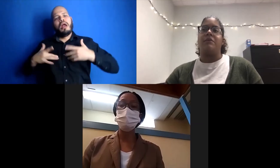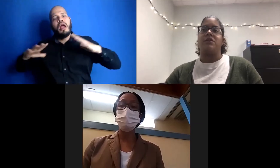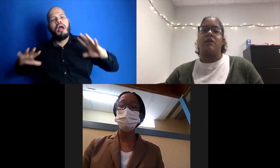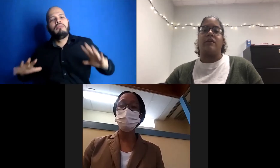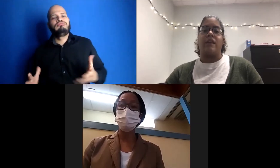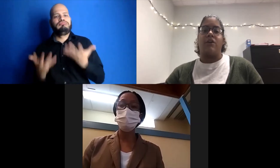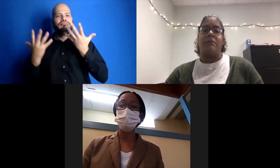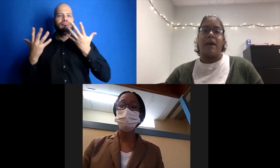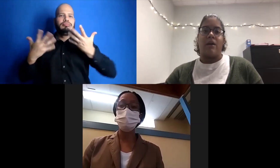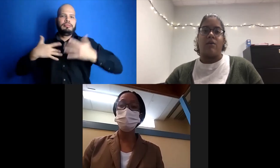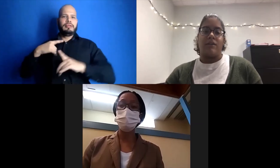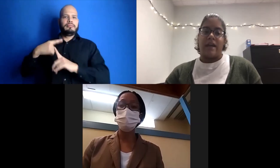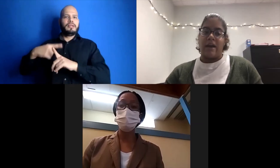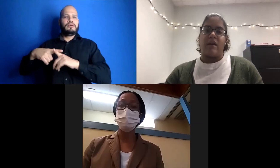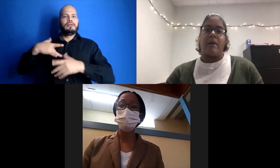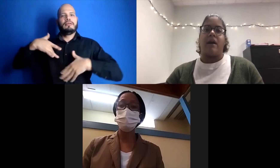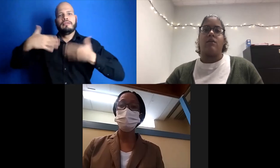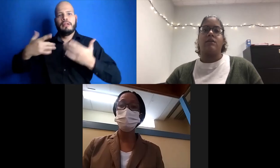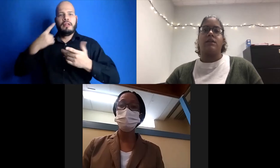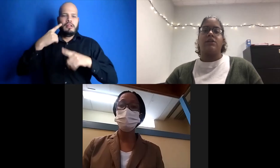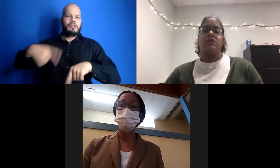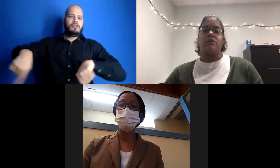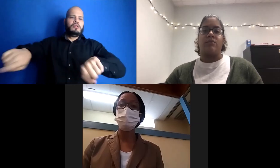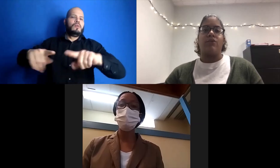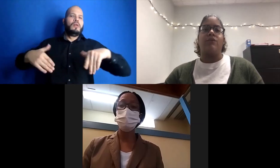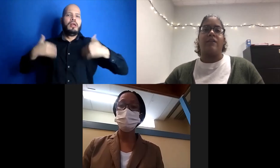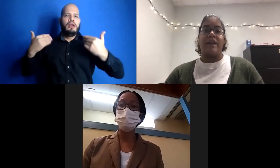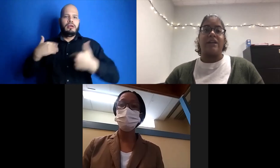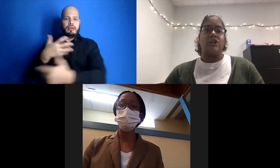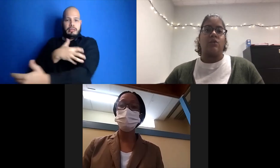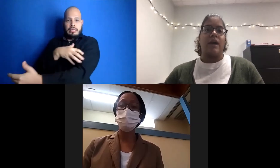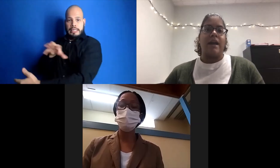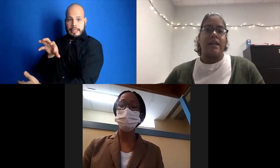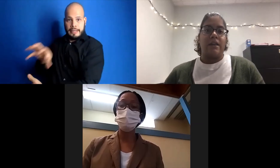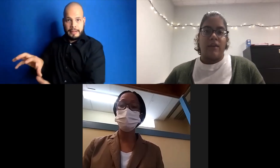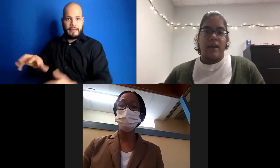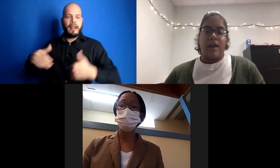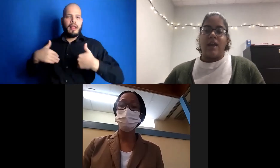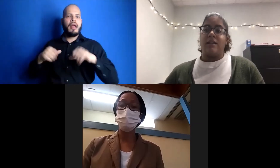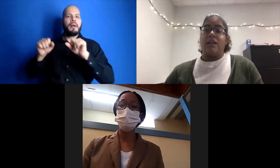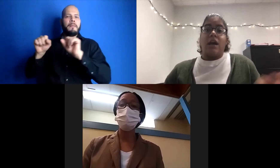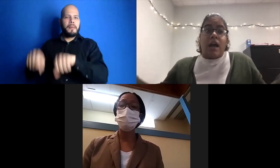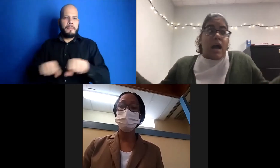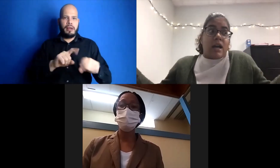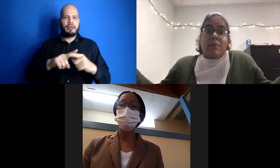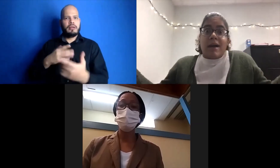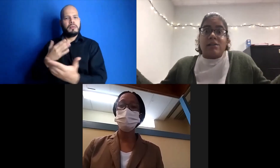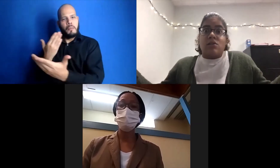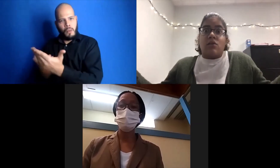know that they're in power they have that power to prove that they can do anything I got a Master's